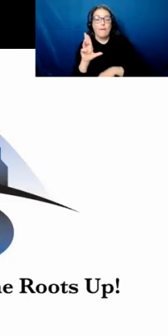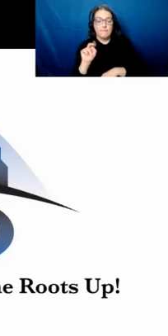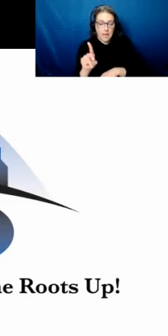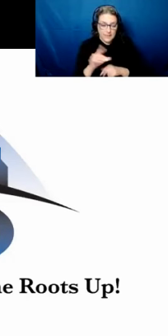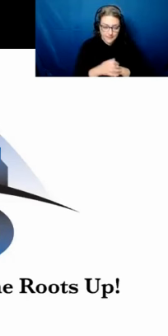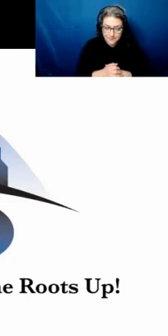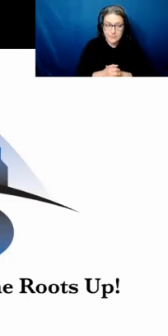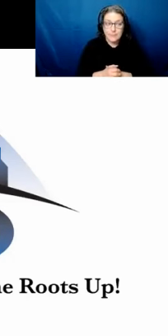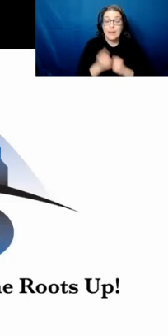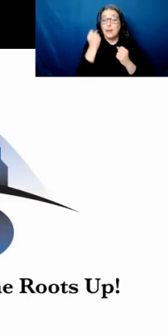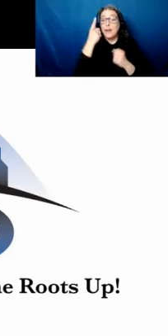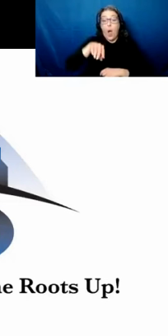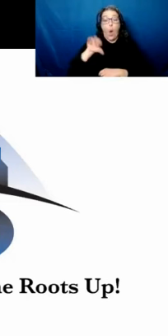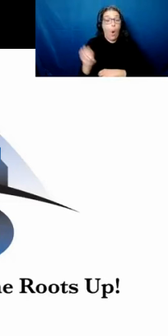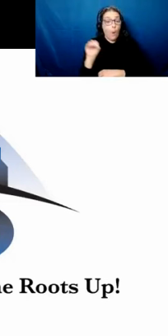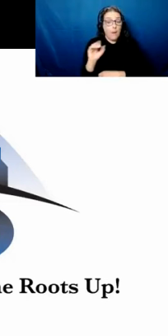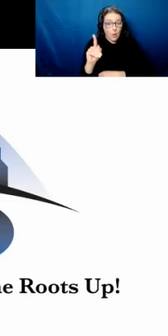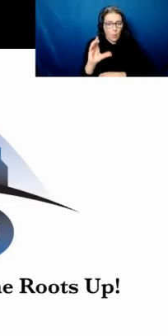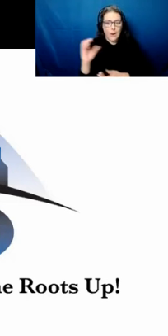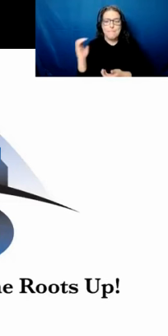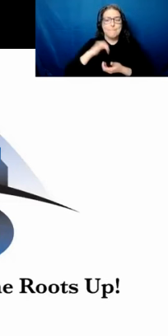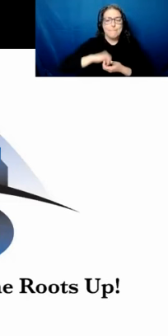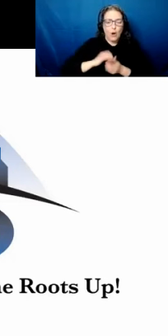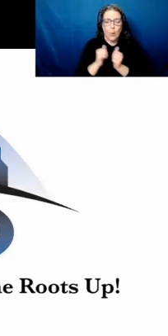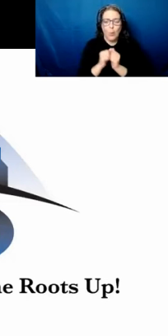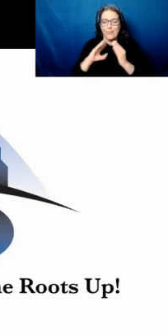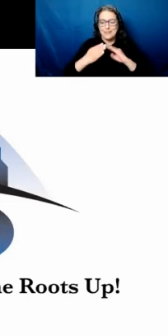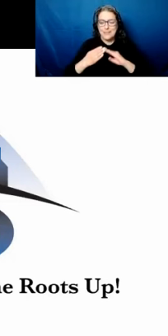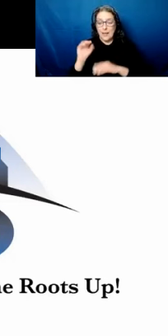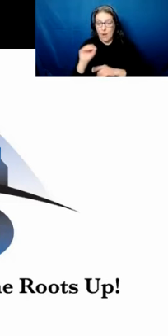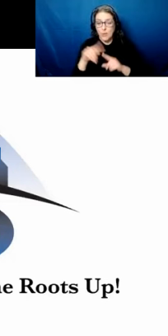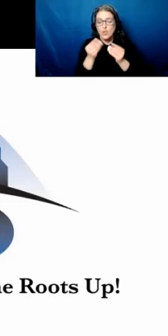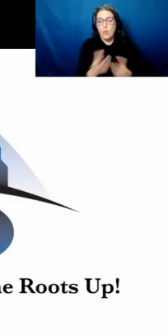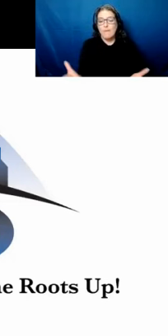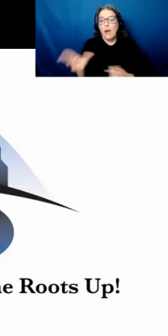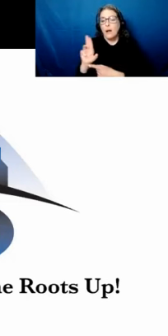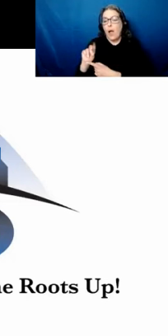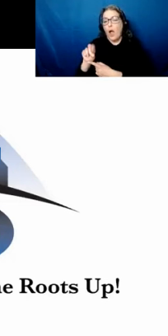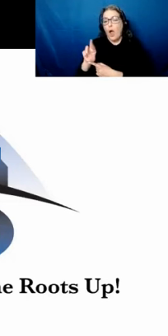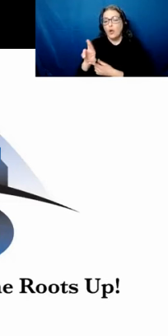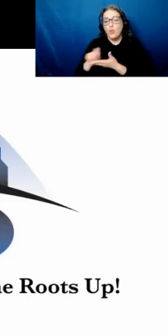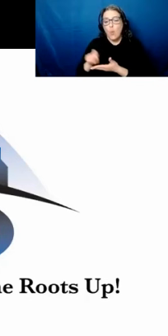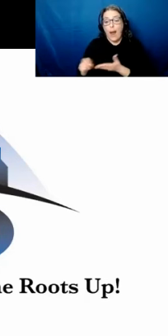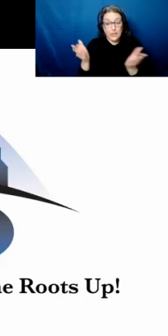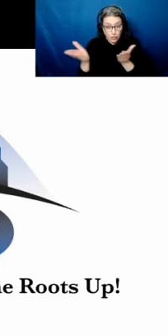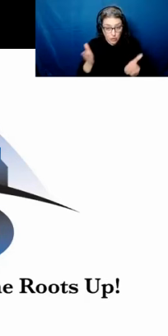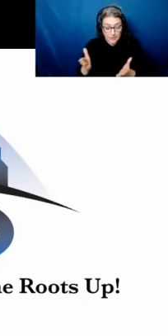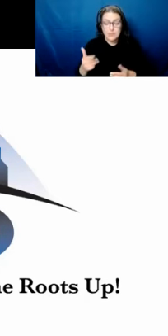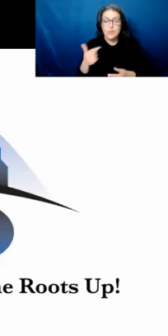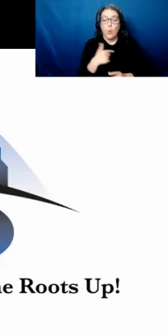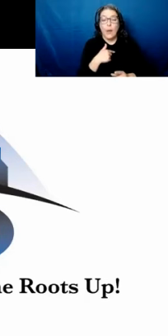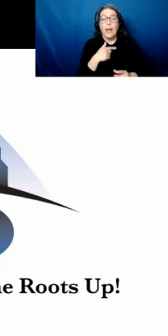So those had some of the topics that are covered in our post purchase education. And our foreclosure prevention services are for current homeowners? Jeopardy for losing their home to foreclosure because of missed mortgage payments.